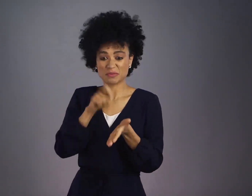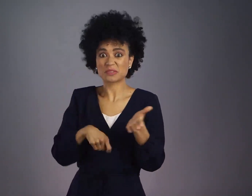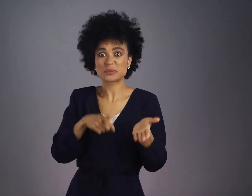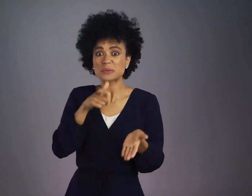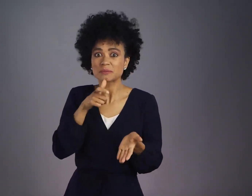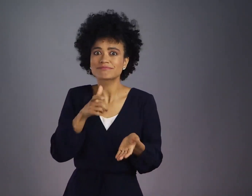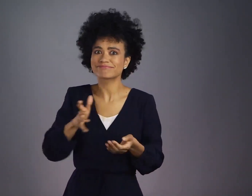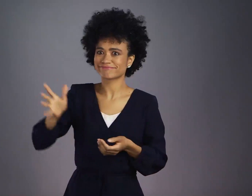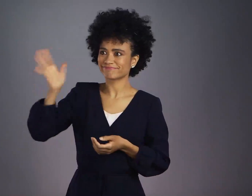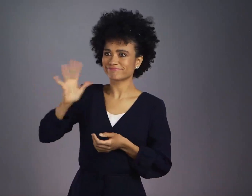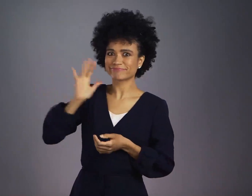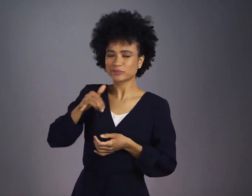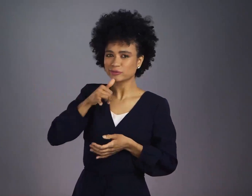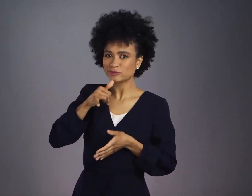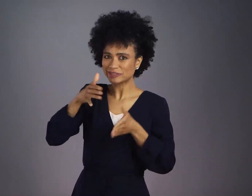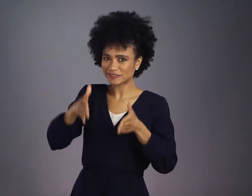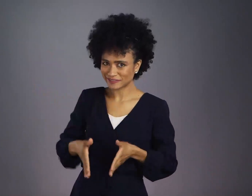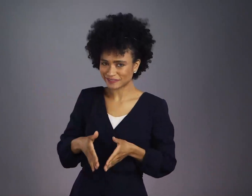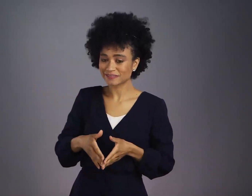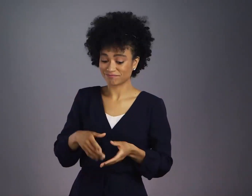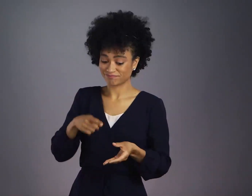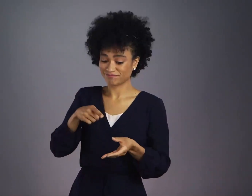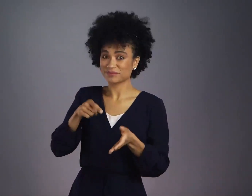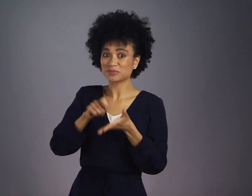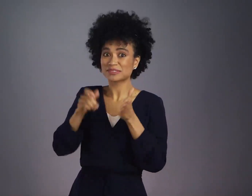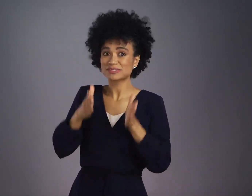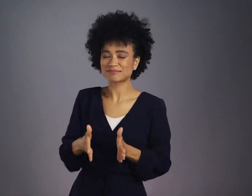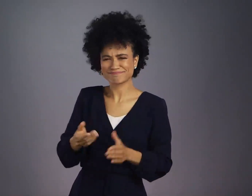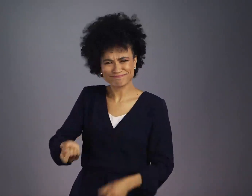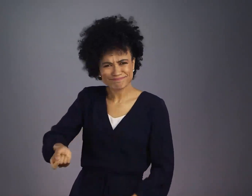Show him that as alcoholics, the writers of the book understand.